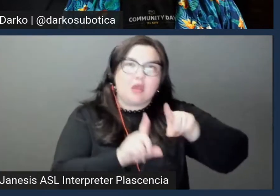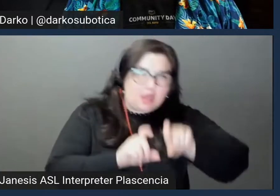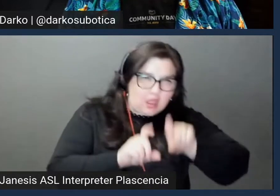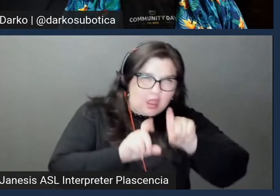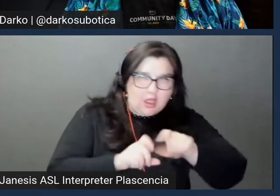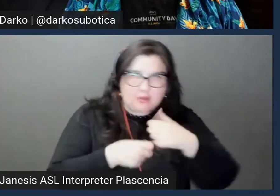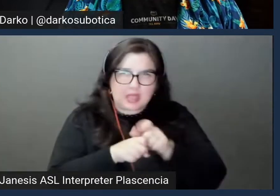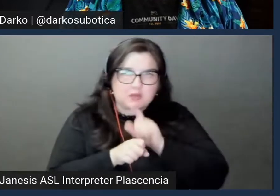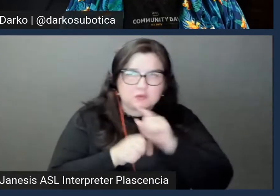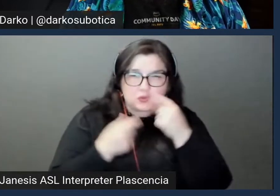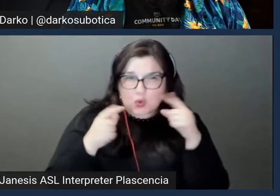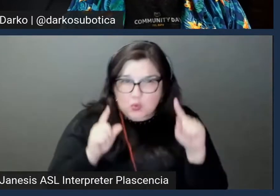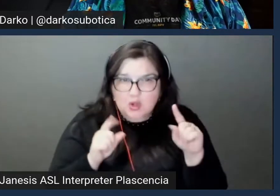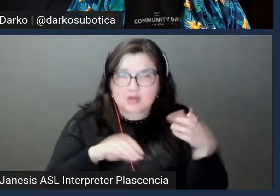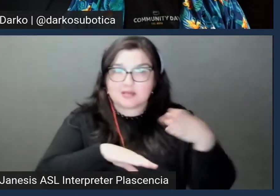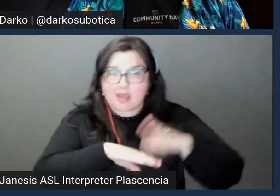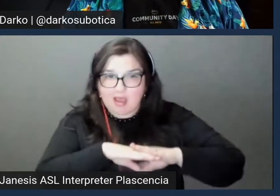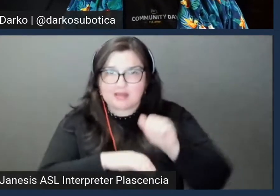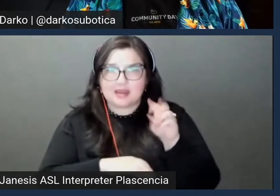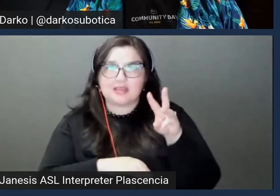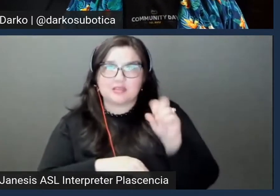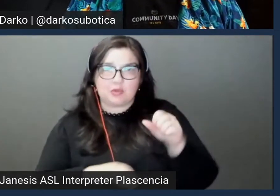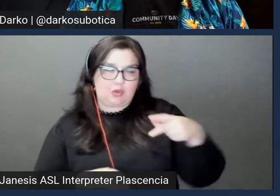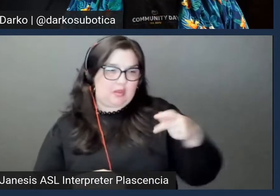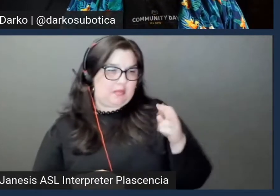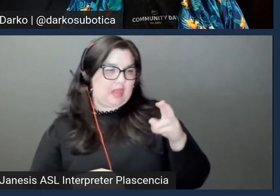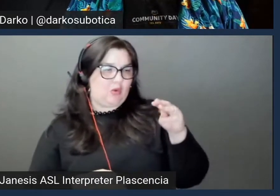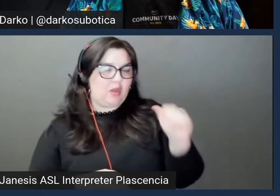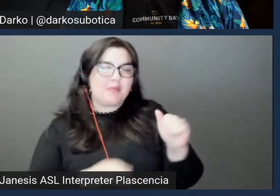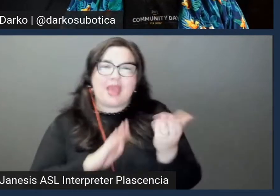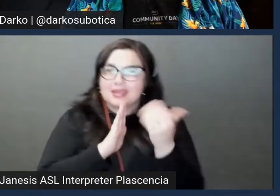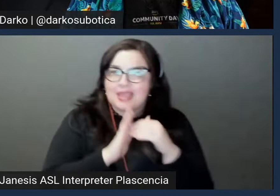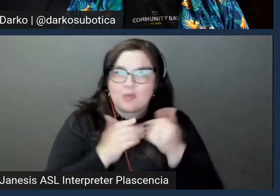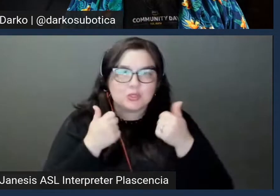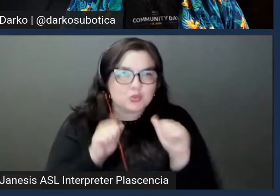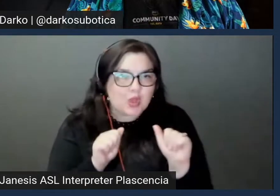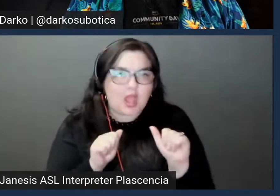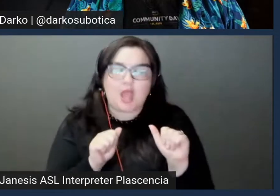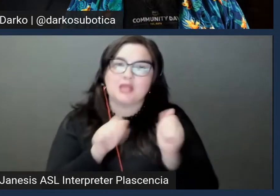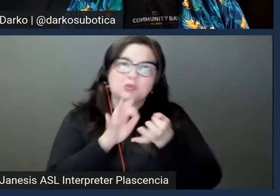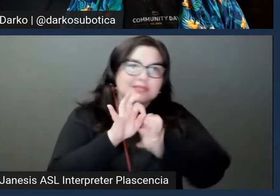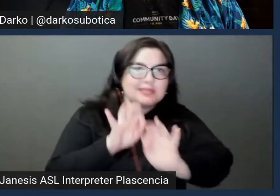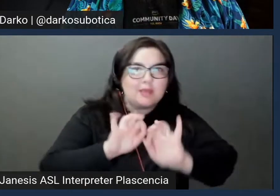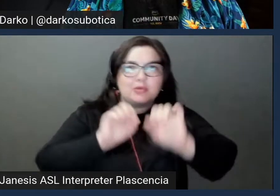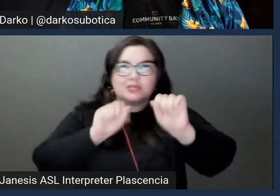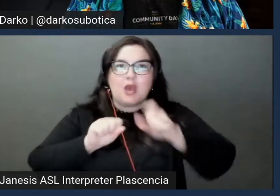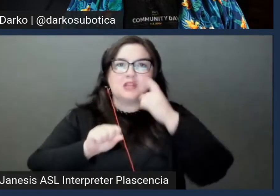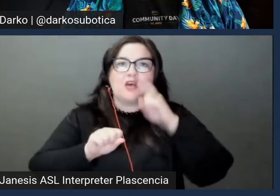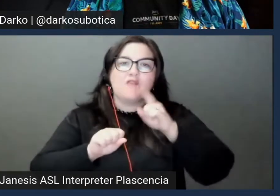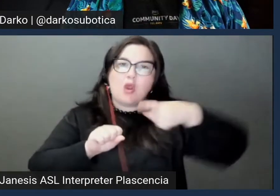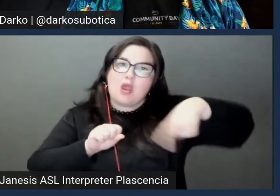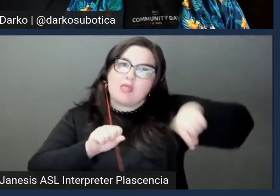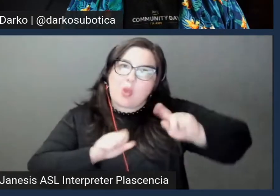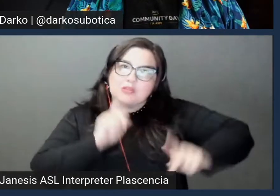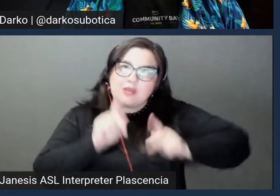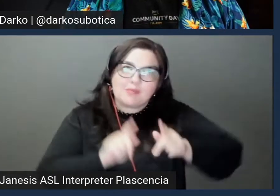on AWS Panorama. So we're trying to make this as simple as possible for our developer personas. That's nice--